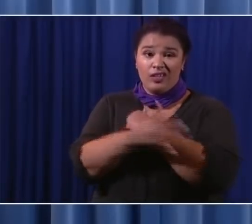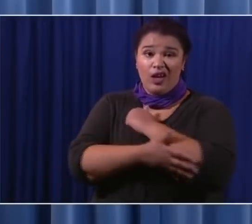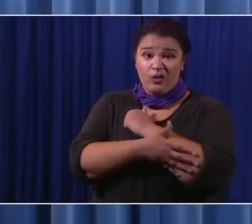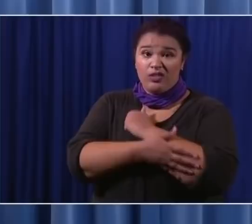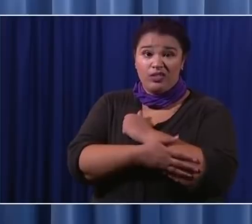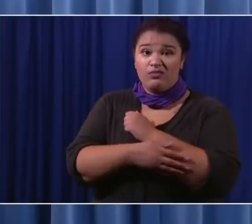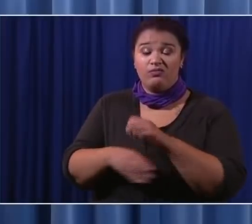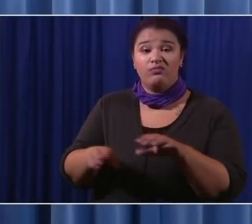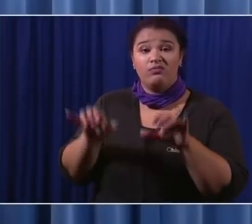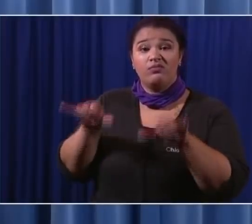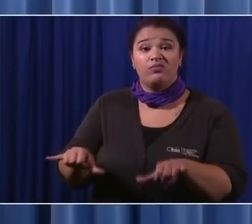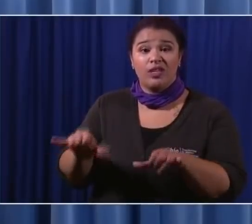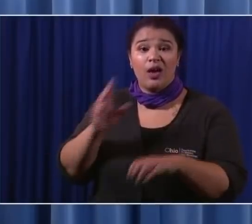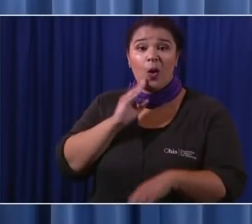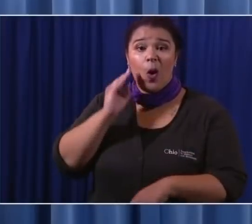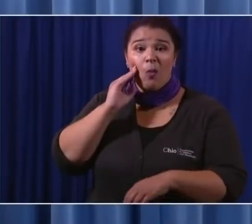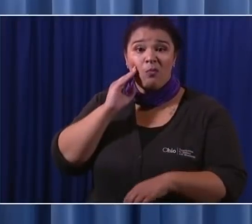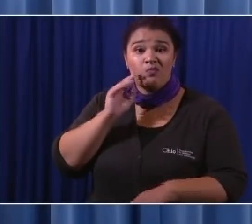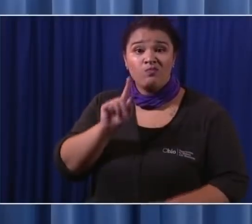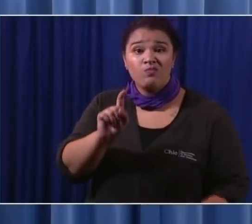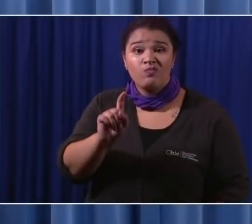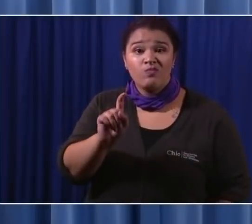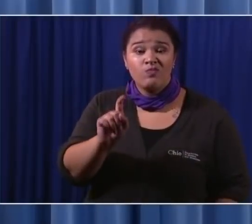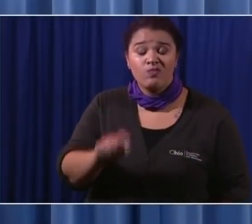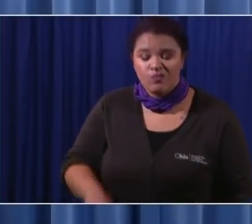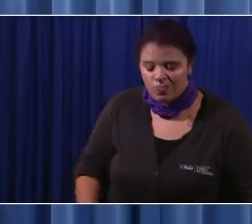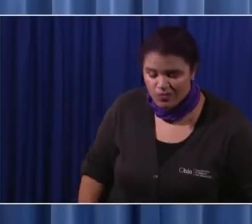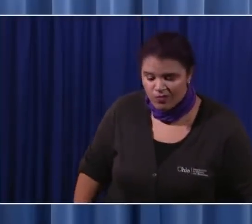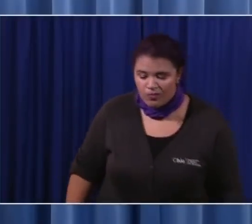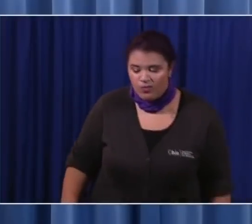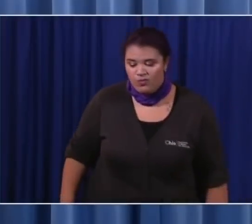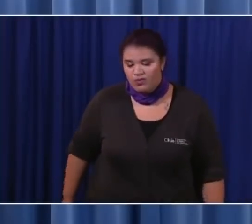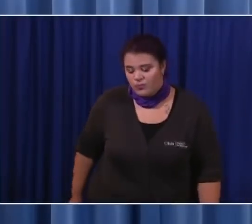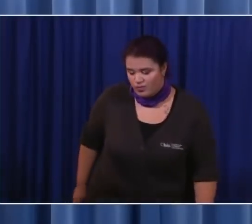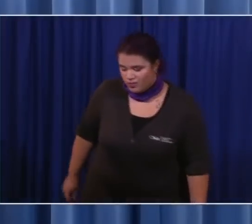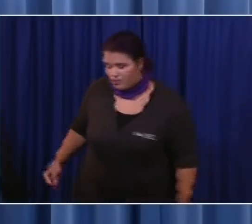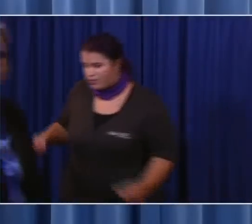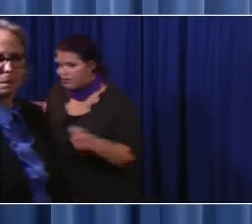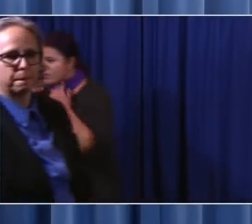ORDERS DON'T BRING DOWN CORONAVIRUS CASES, IS THERE ANY CHANCE WE SEE THOSE PLACES OR OTHERS MOVE BACK INTO THE STAY AT HOME ORDER, OR SOMETHING